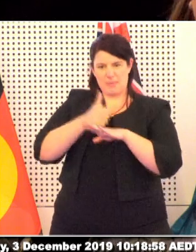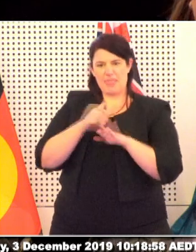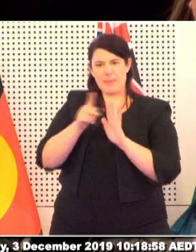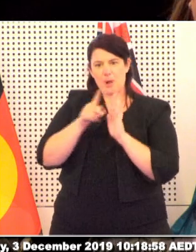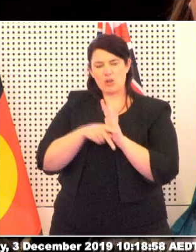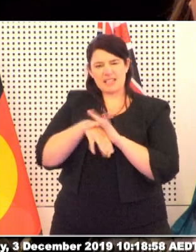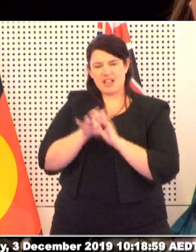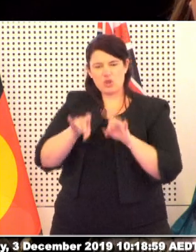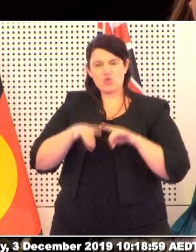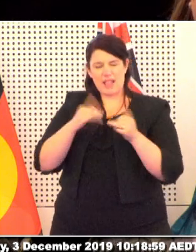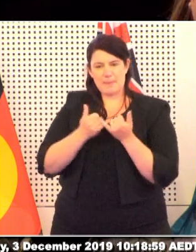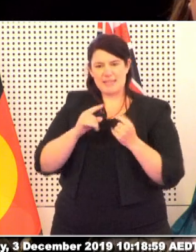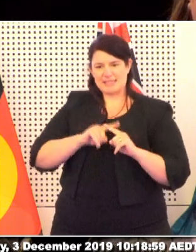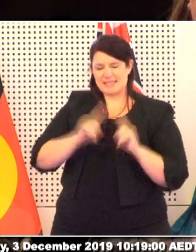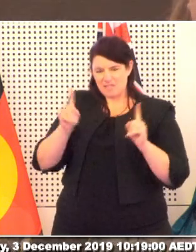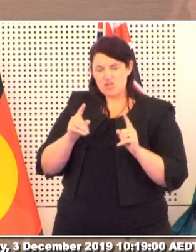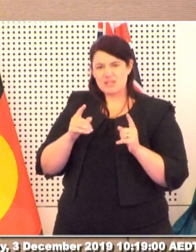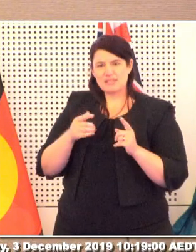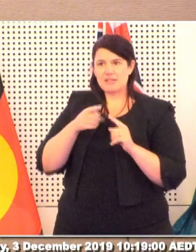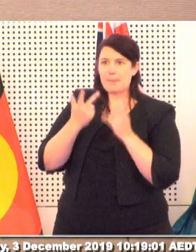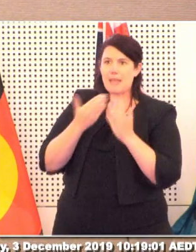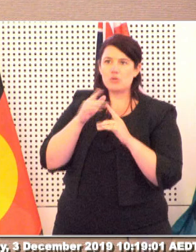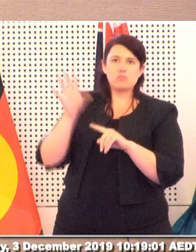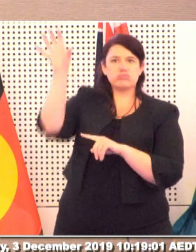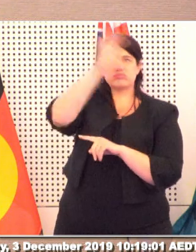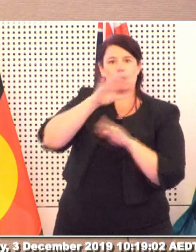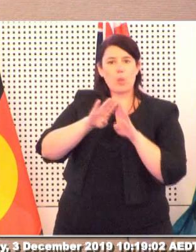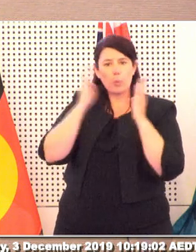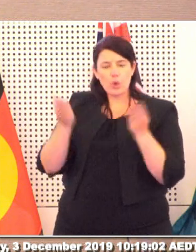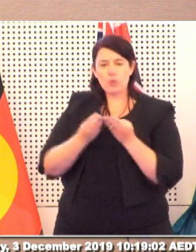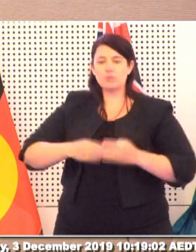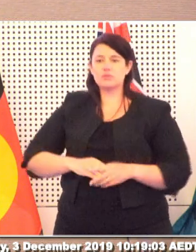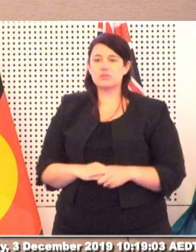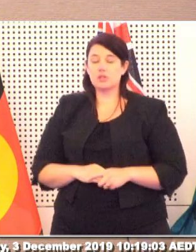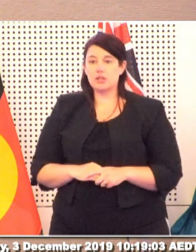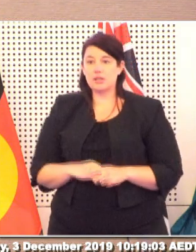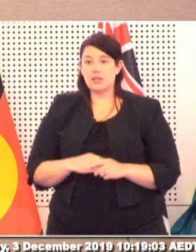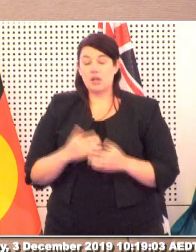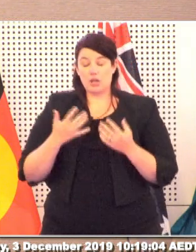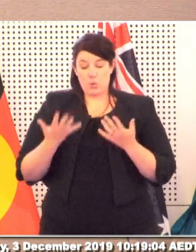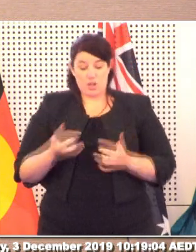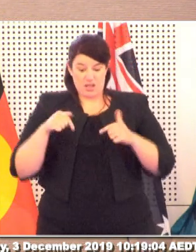It’s been a very slow and haphazard movement in Australia.